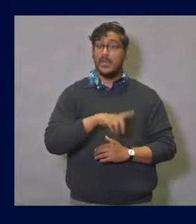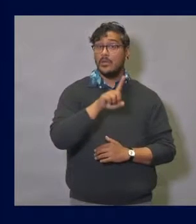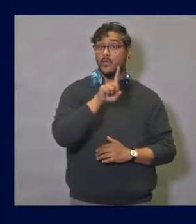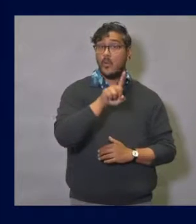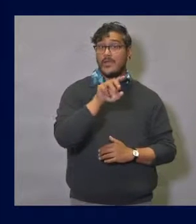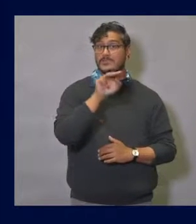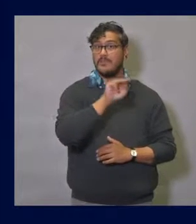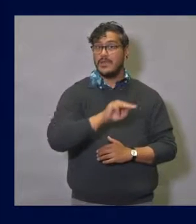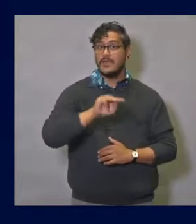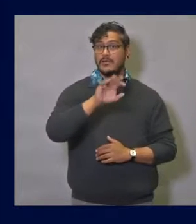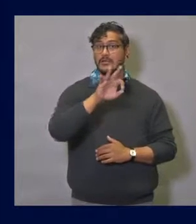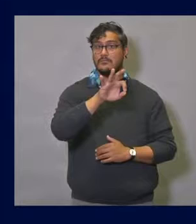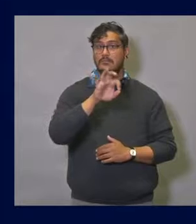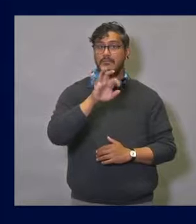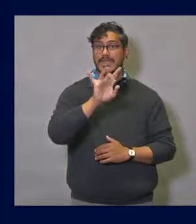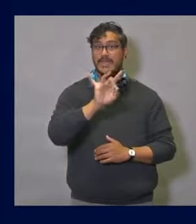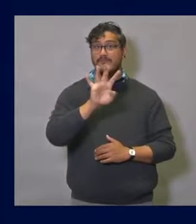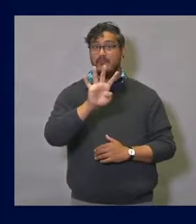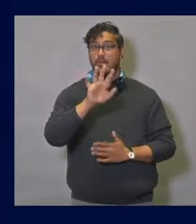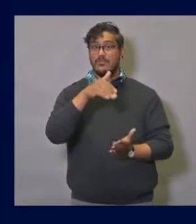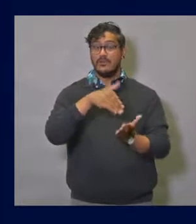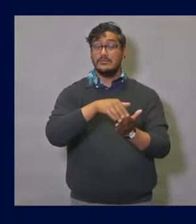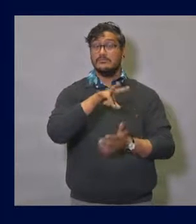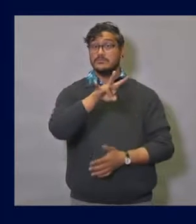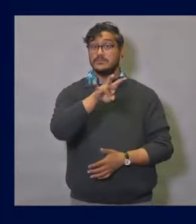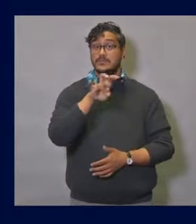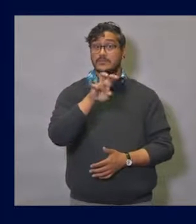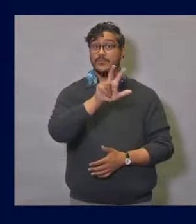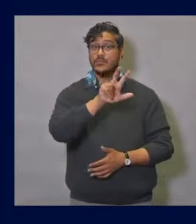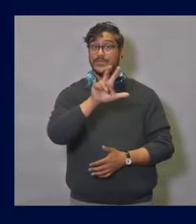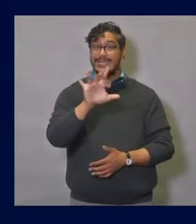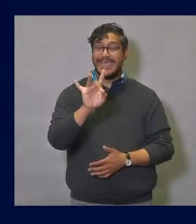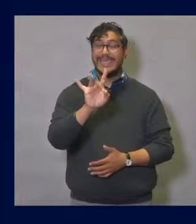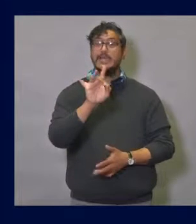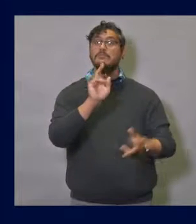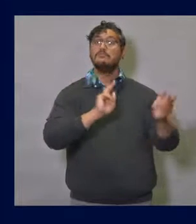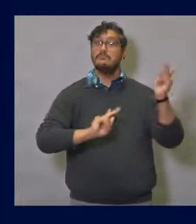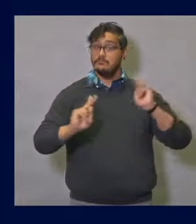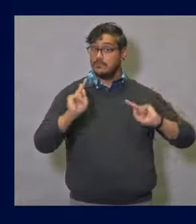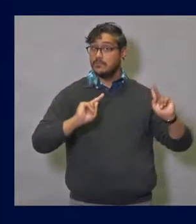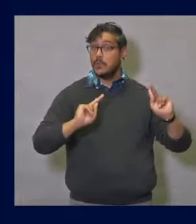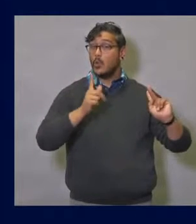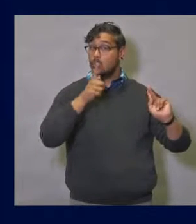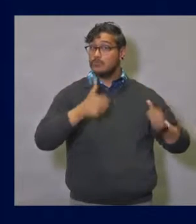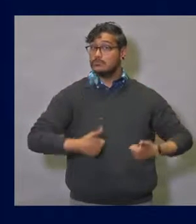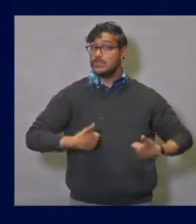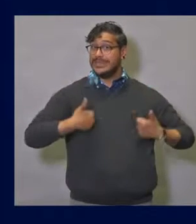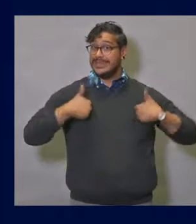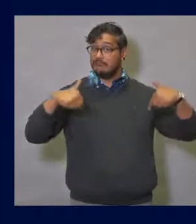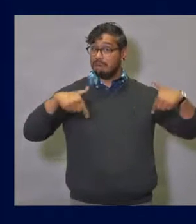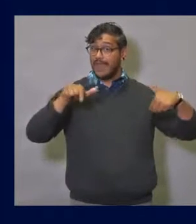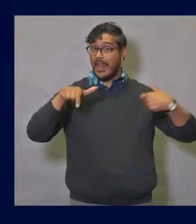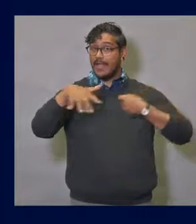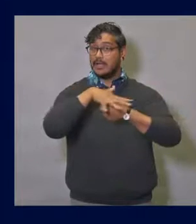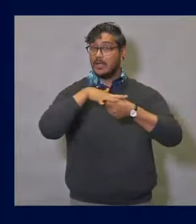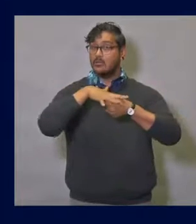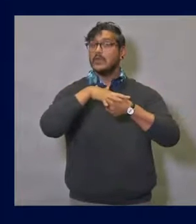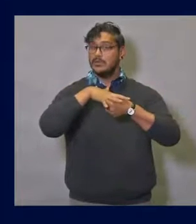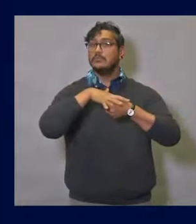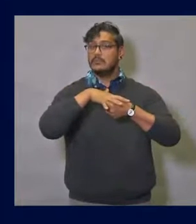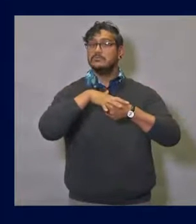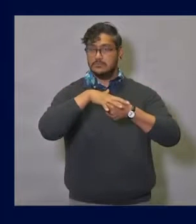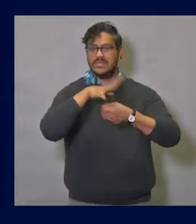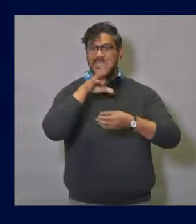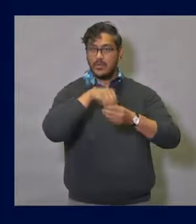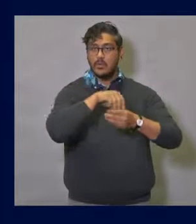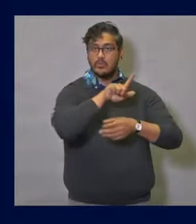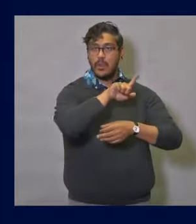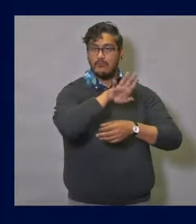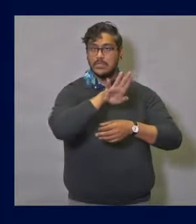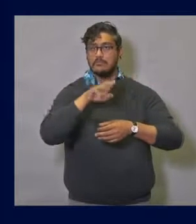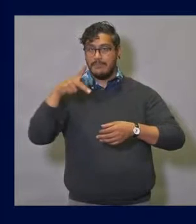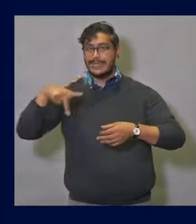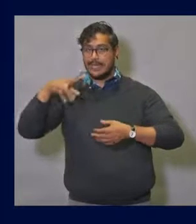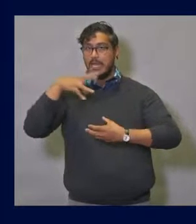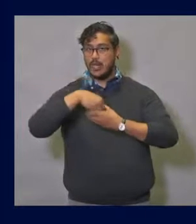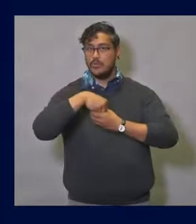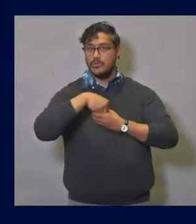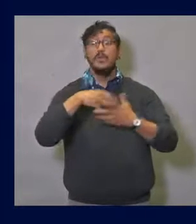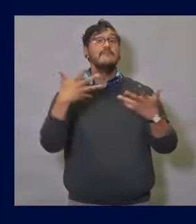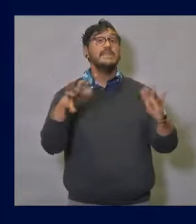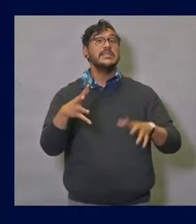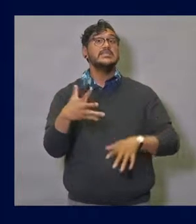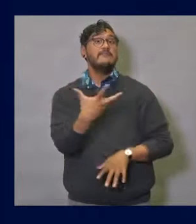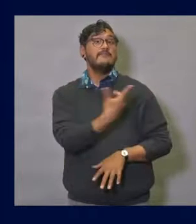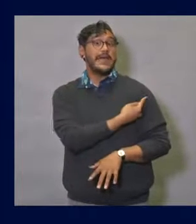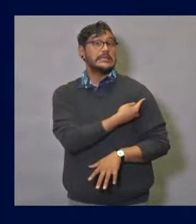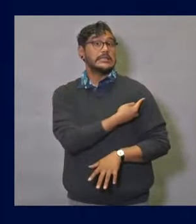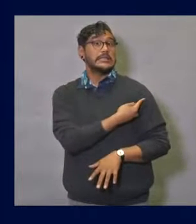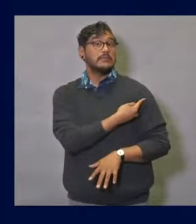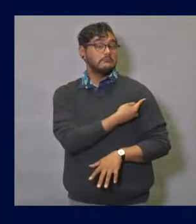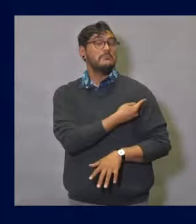APPROXIMATELY 1,984,730 PERSONS